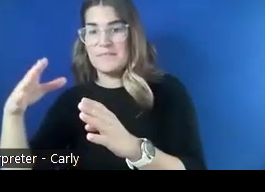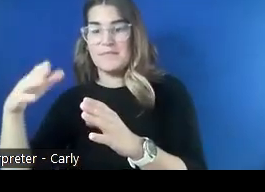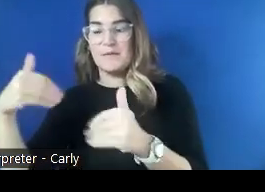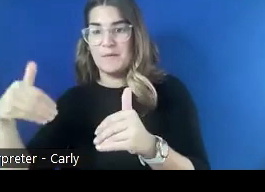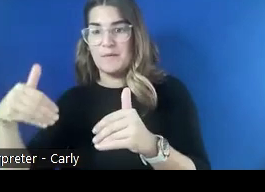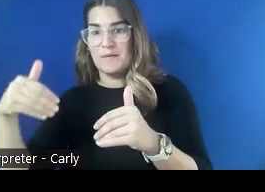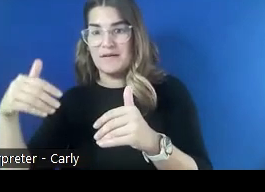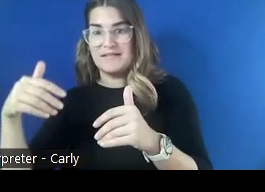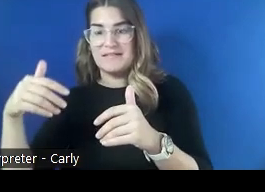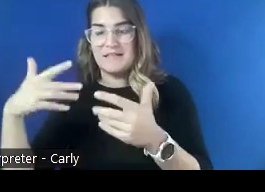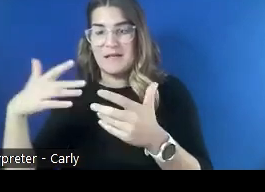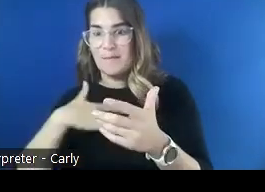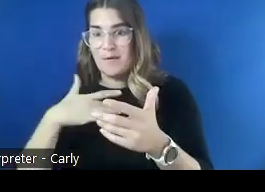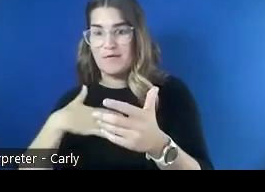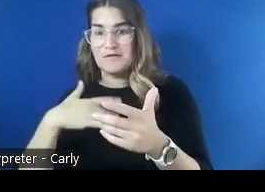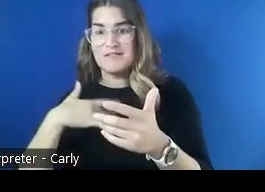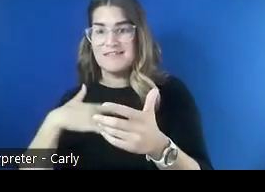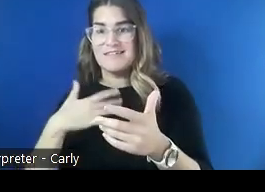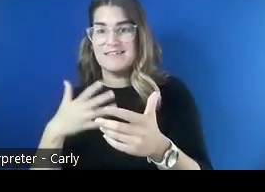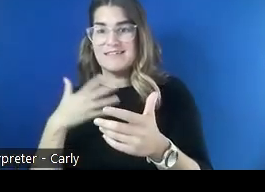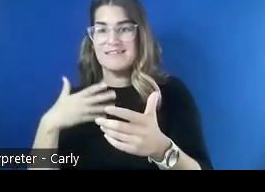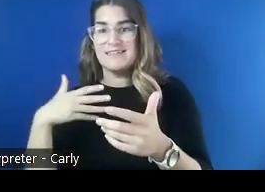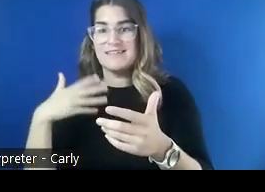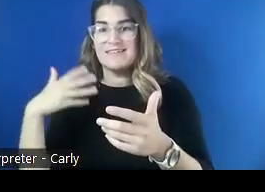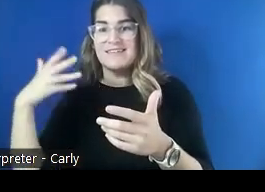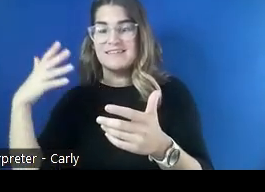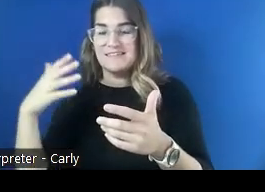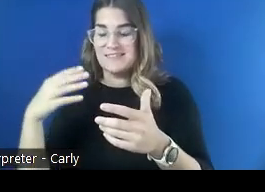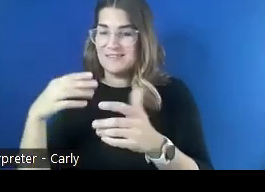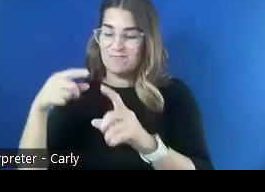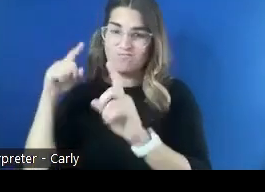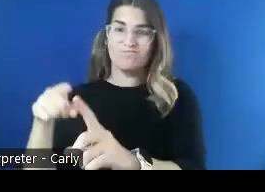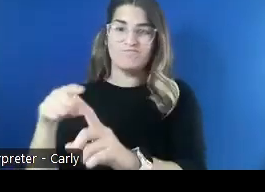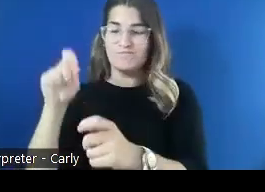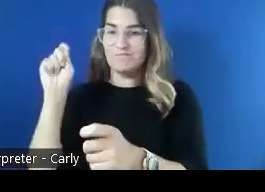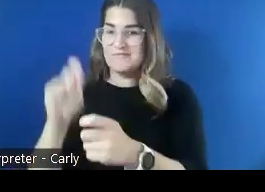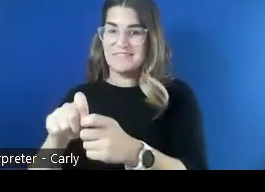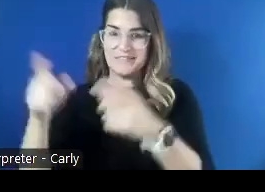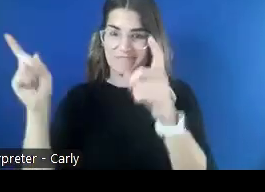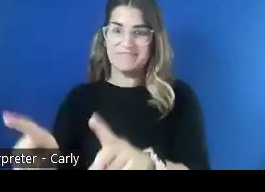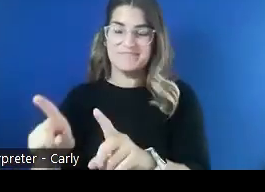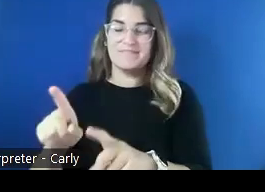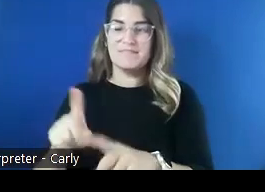like emotionally Salient incidences that have happened but don't happen very often right so